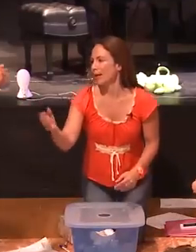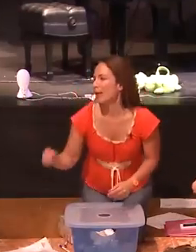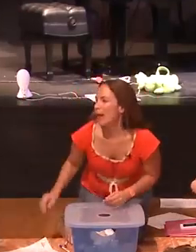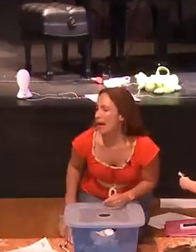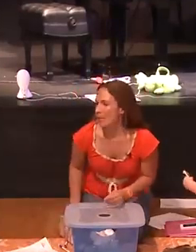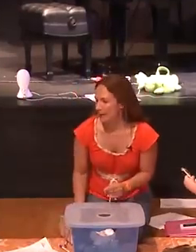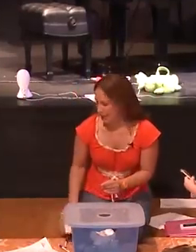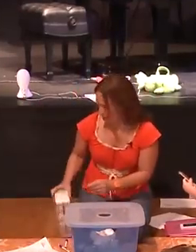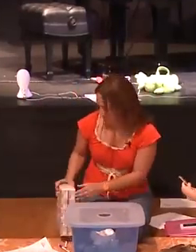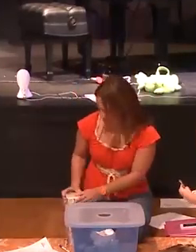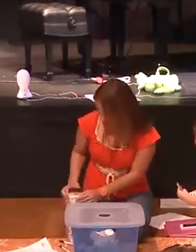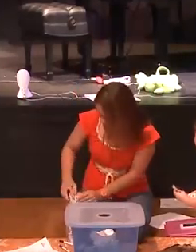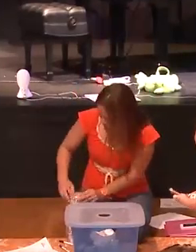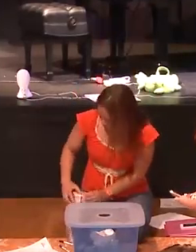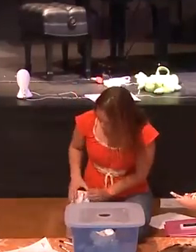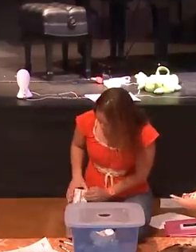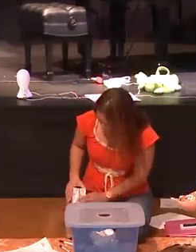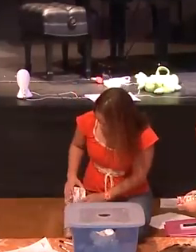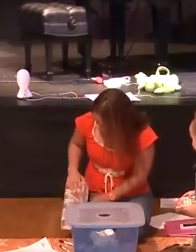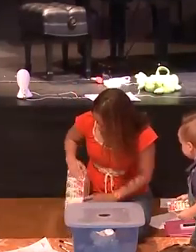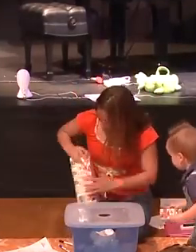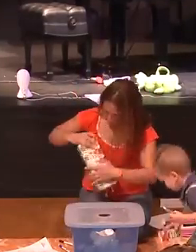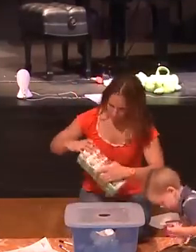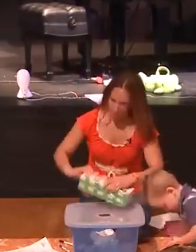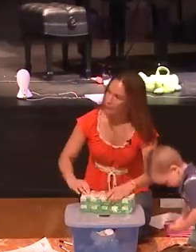And how about Lydia, what does she want?